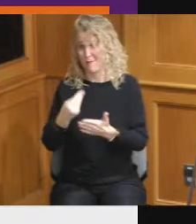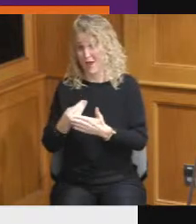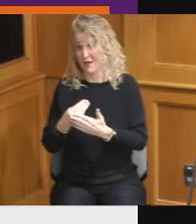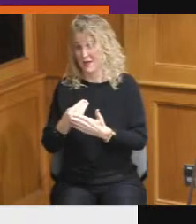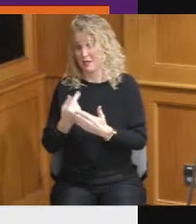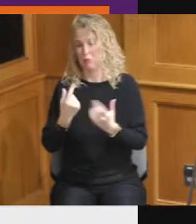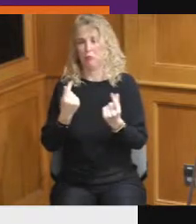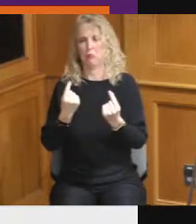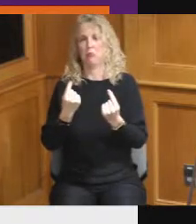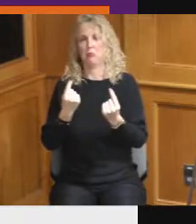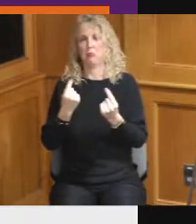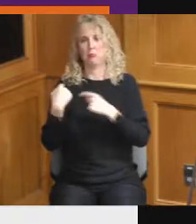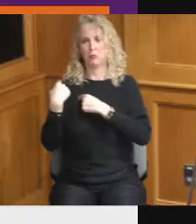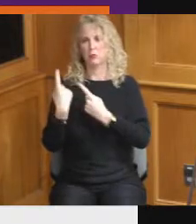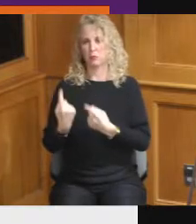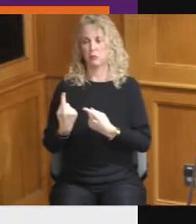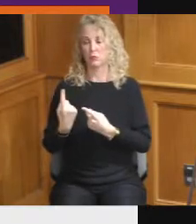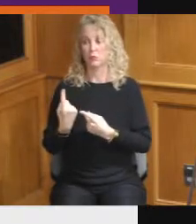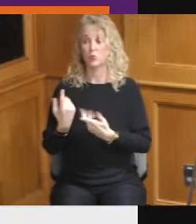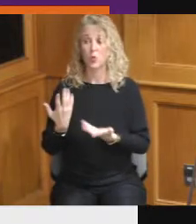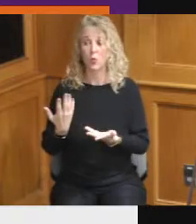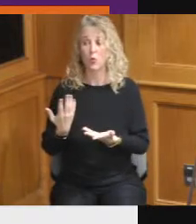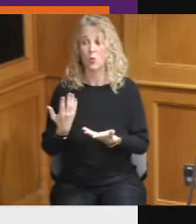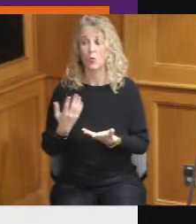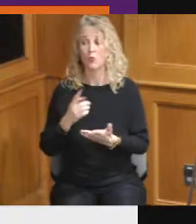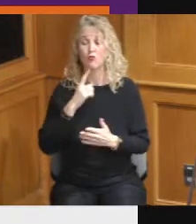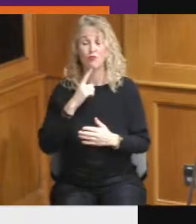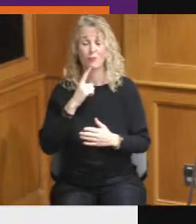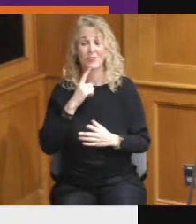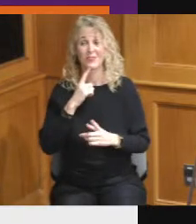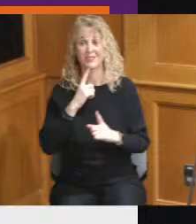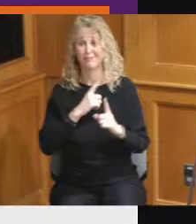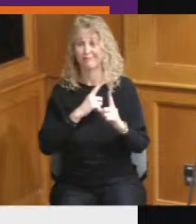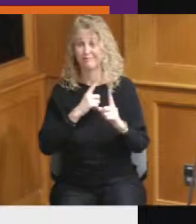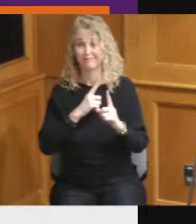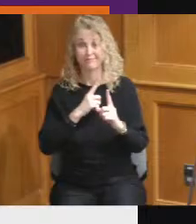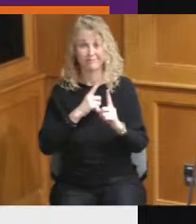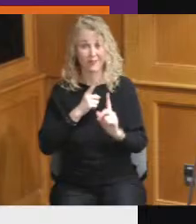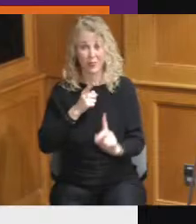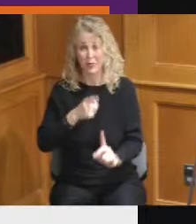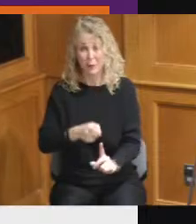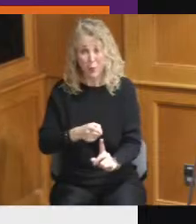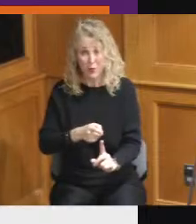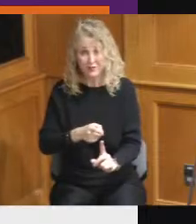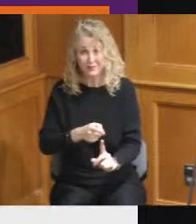last two years and you know the fundamental approach the top is to say we really balance